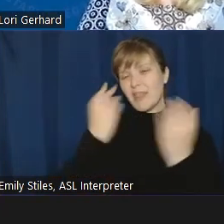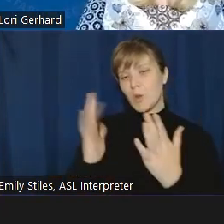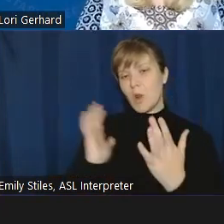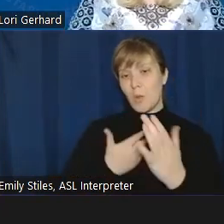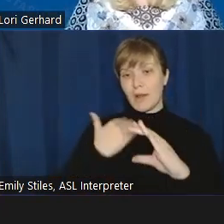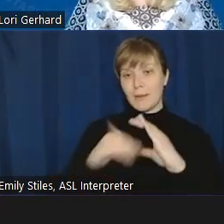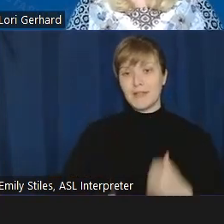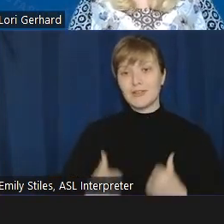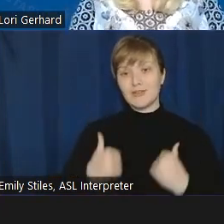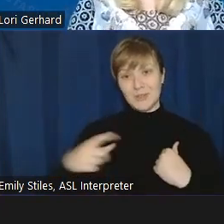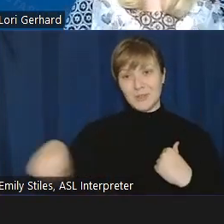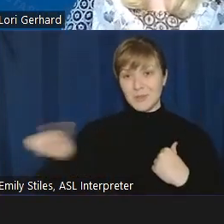Let's close the poll.